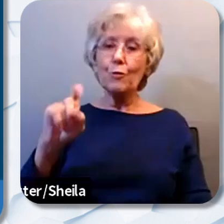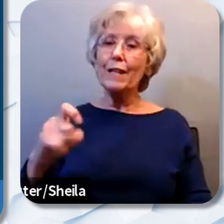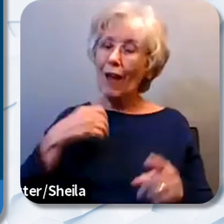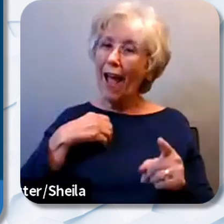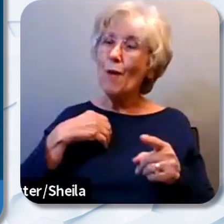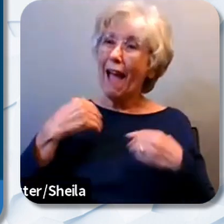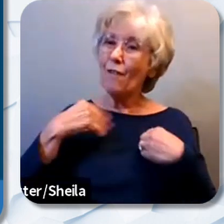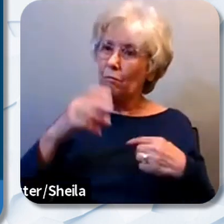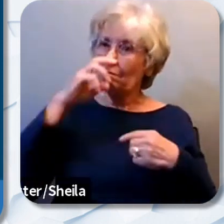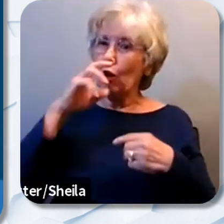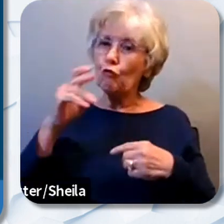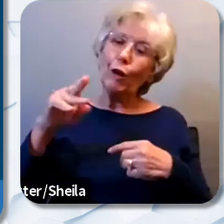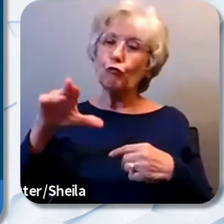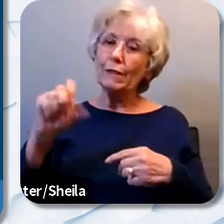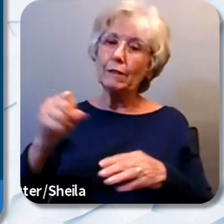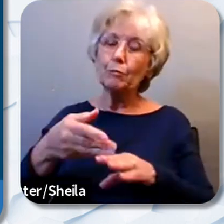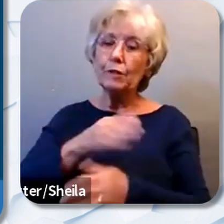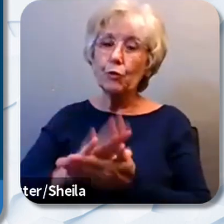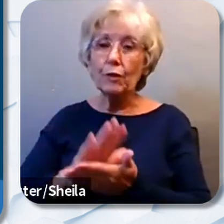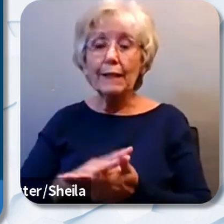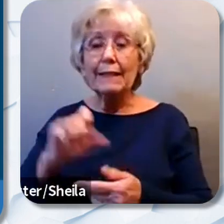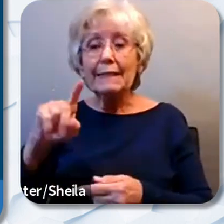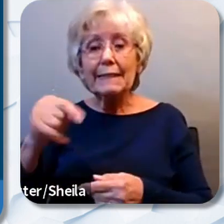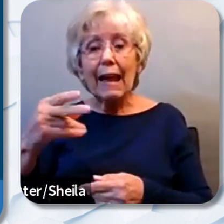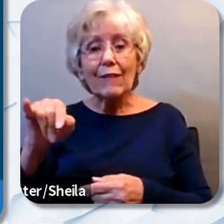stephanie do you have anything to share on topic. Stephanie Ceminsky: Yeah. Thank you